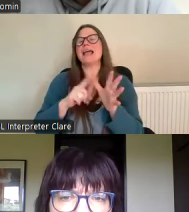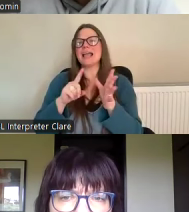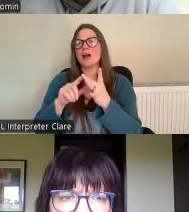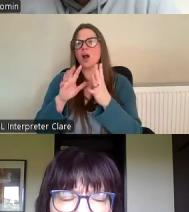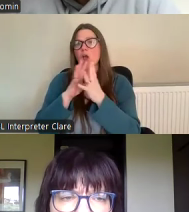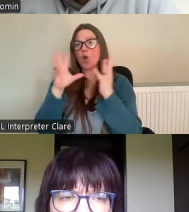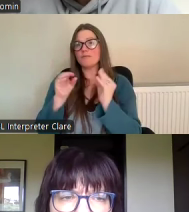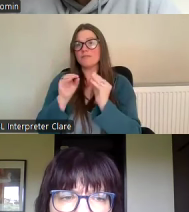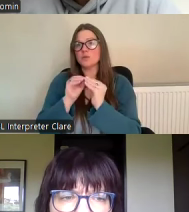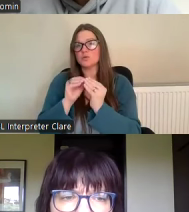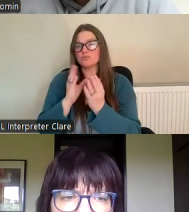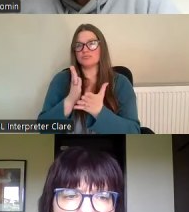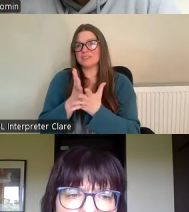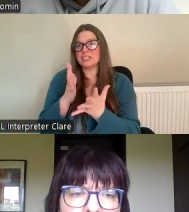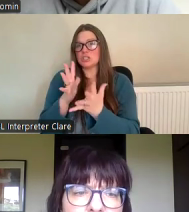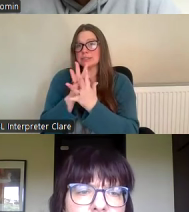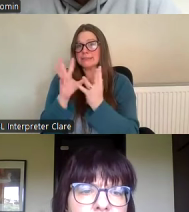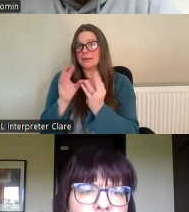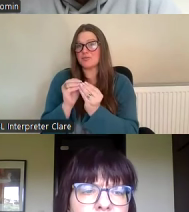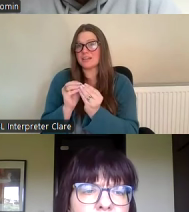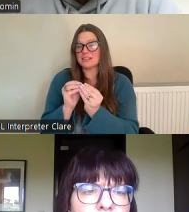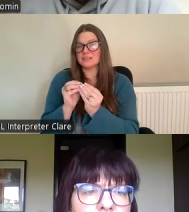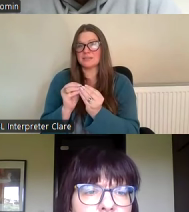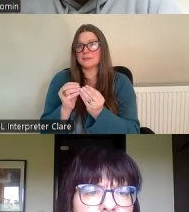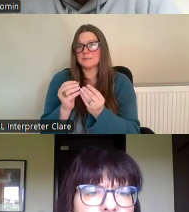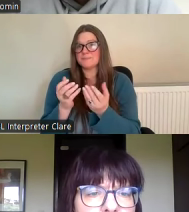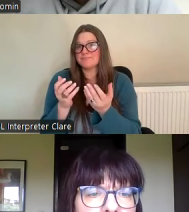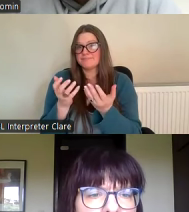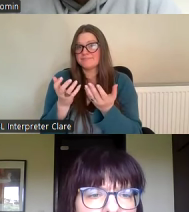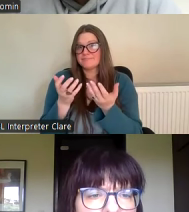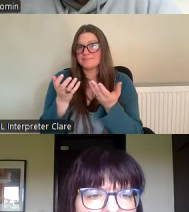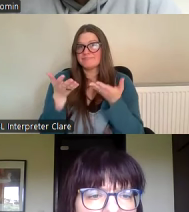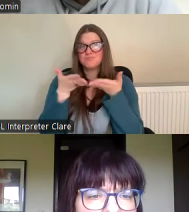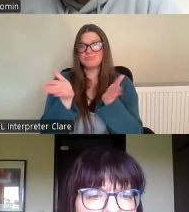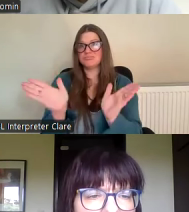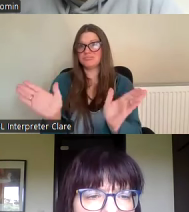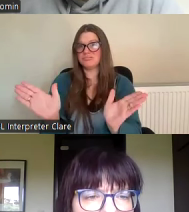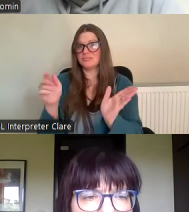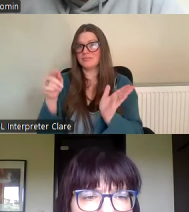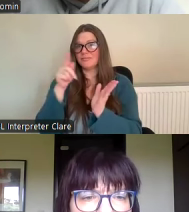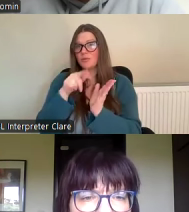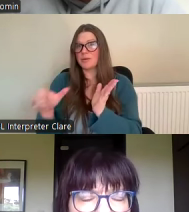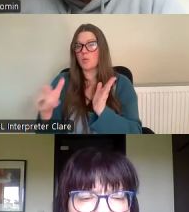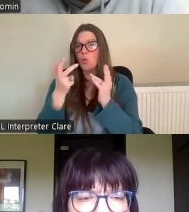a lot of consumers and Google users are actually looking for.